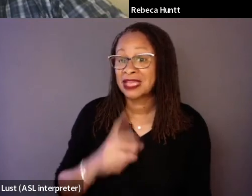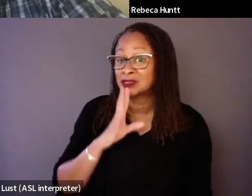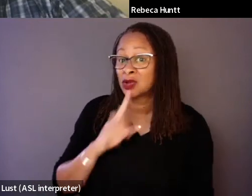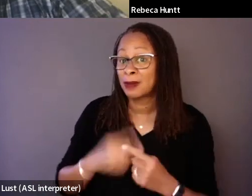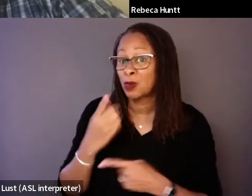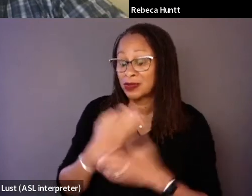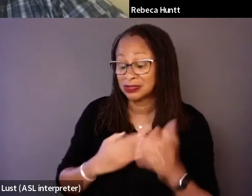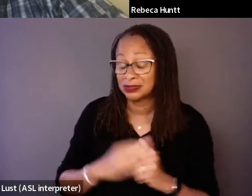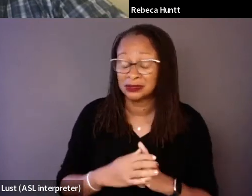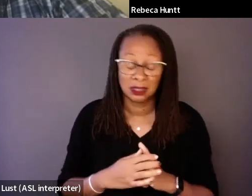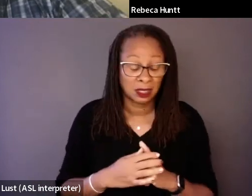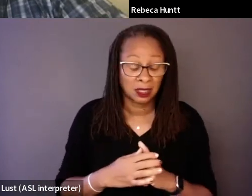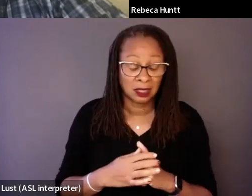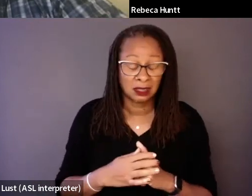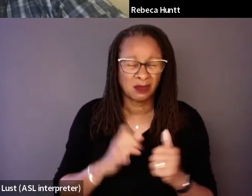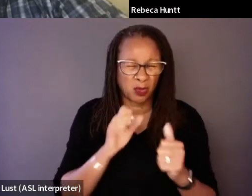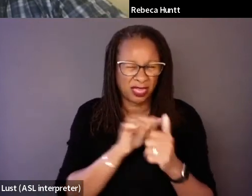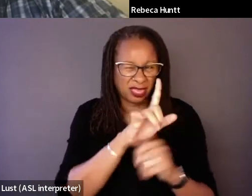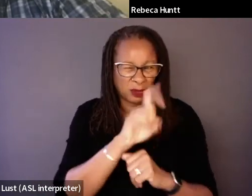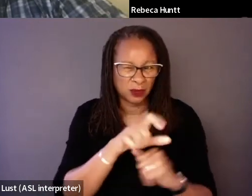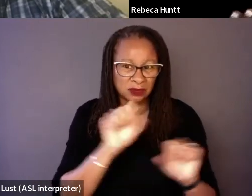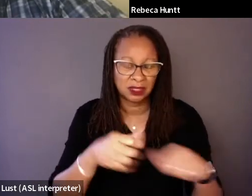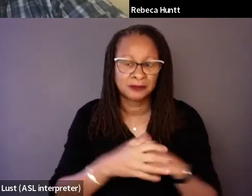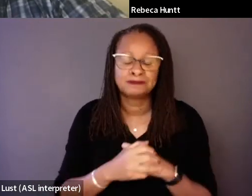You know, there's a scene that -- and this is a lot less obvious.